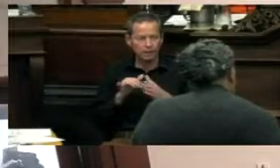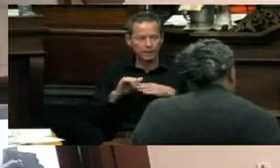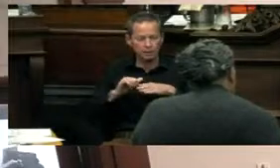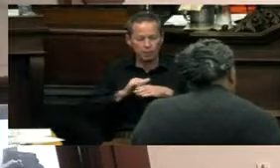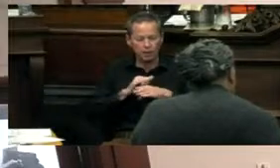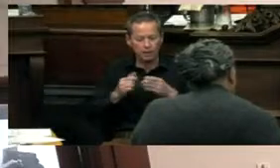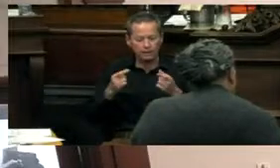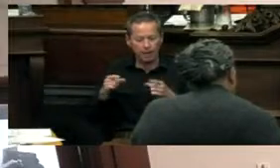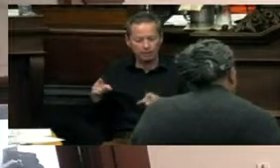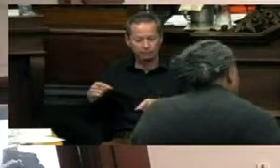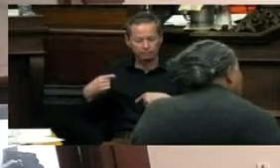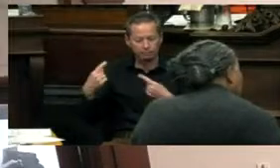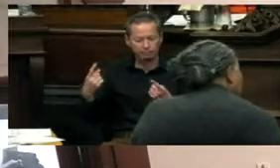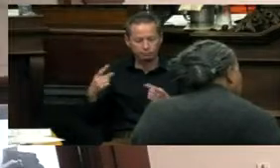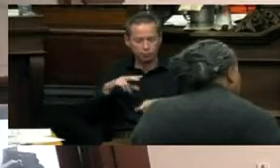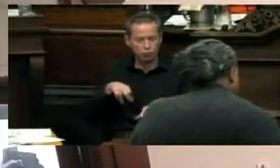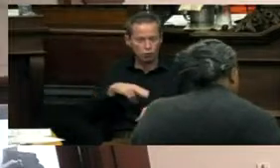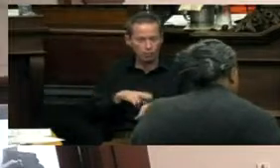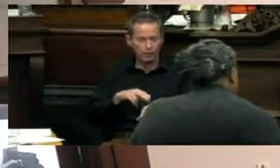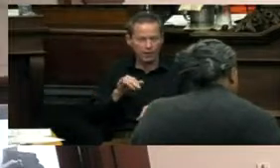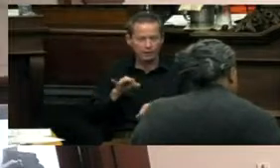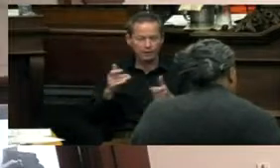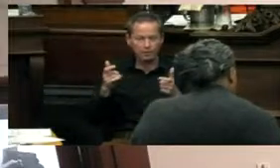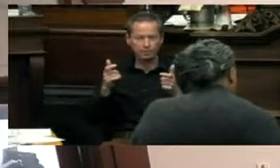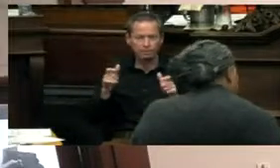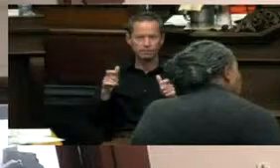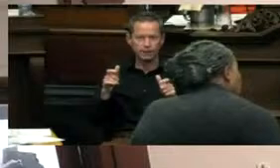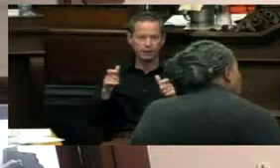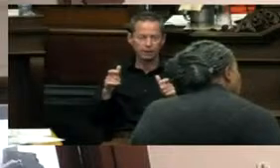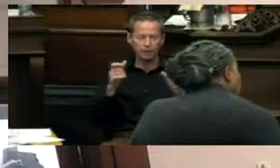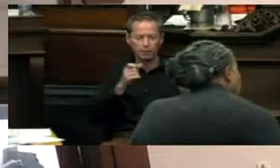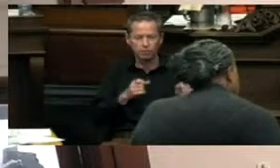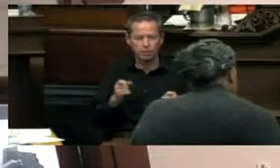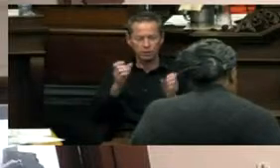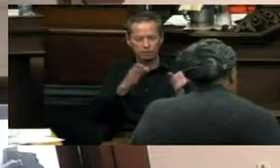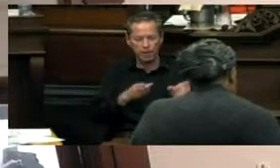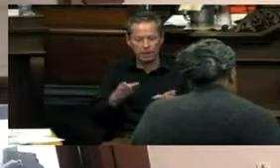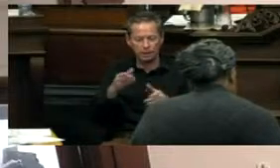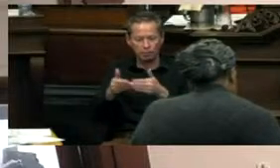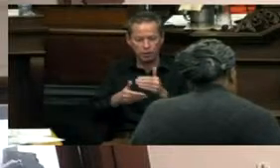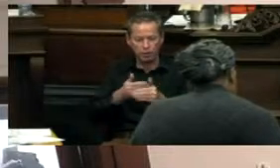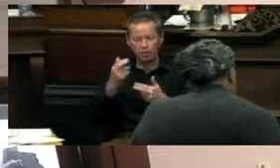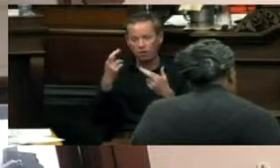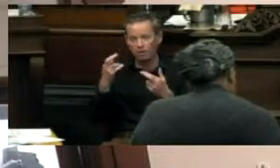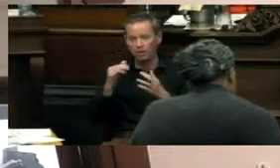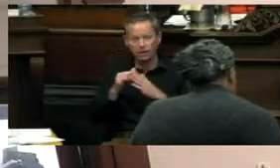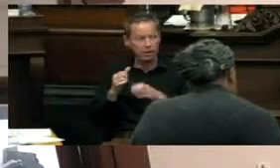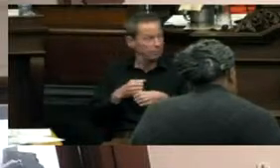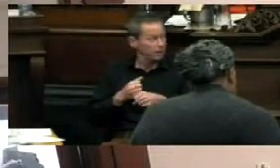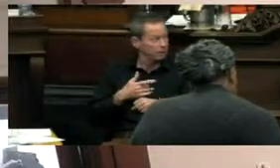that's that's not a that's a practice that would happen